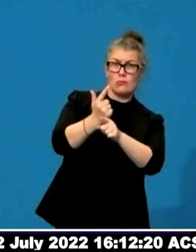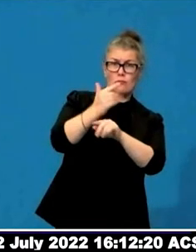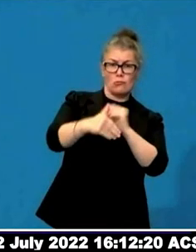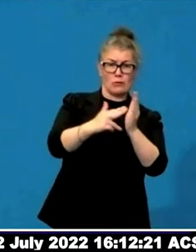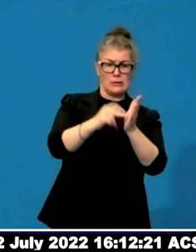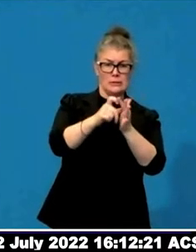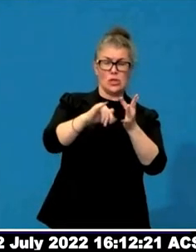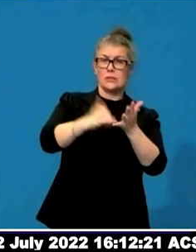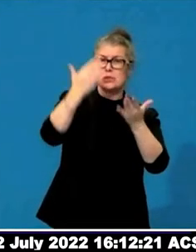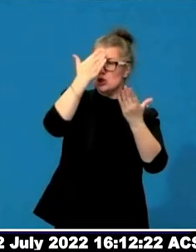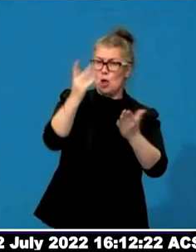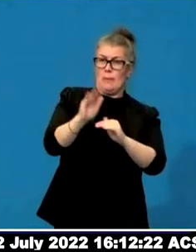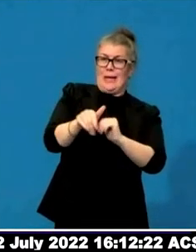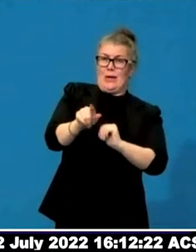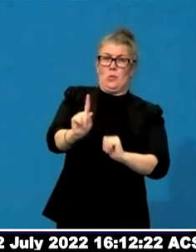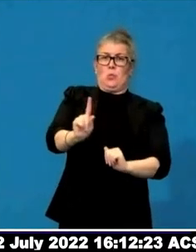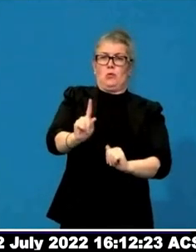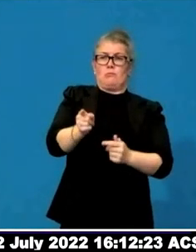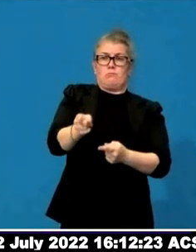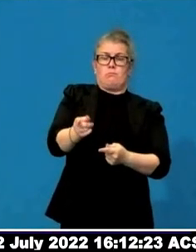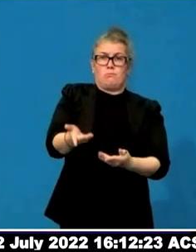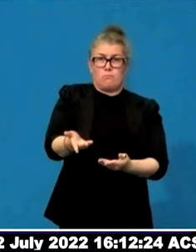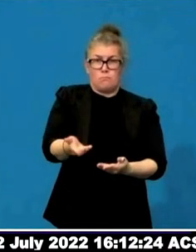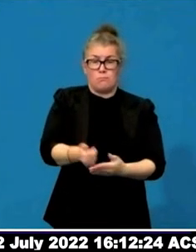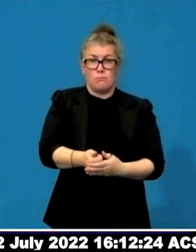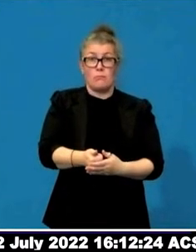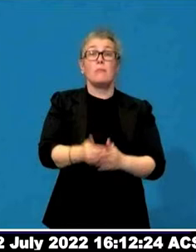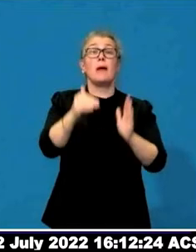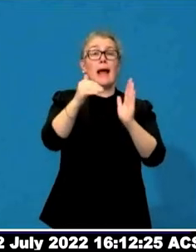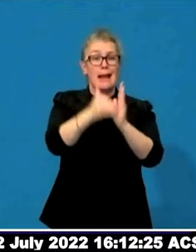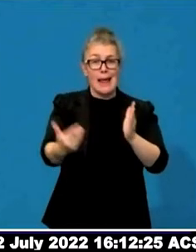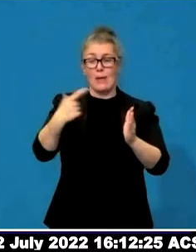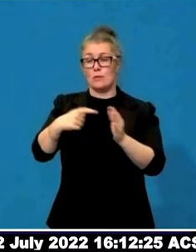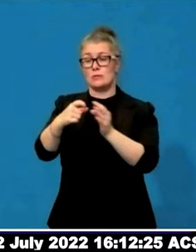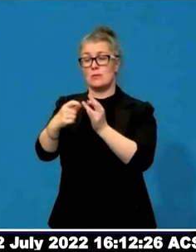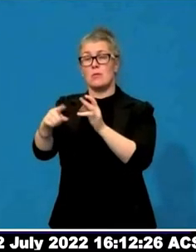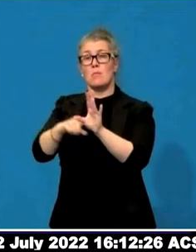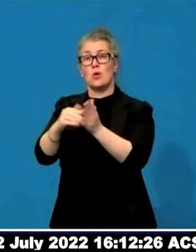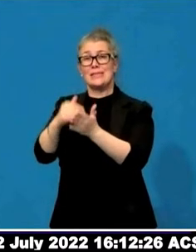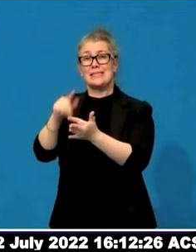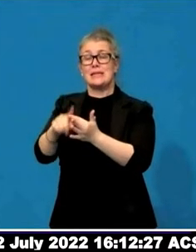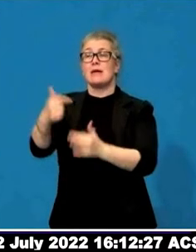But now because of Boyzie's condition they had to kind of relearn